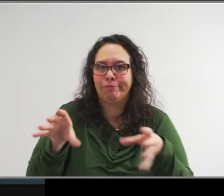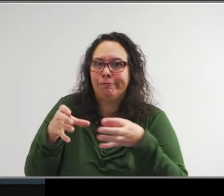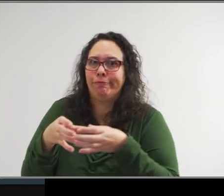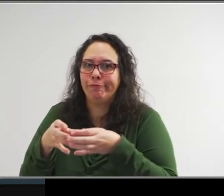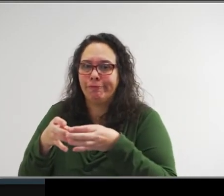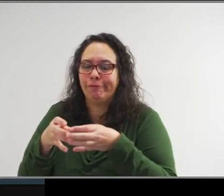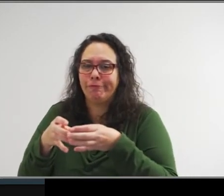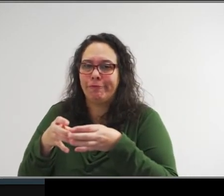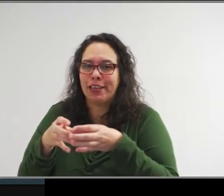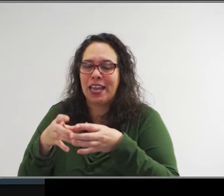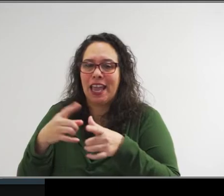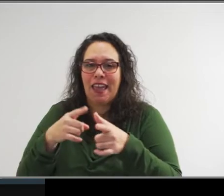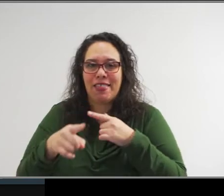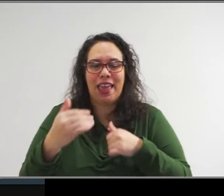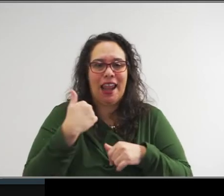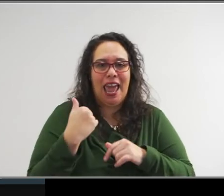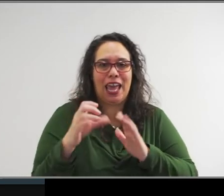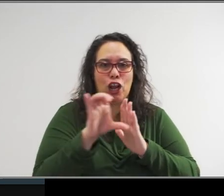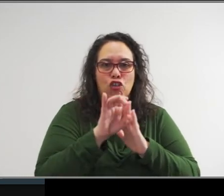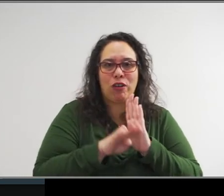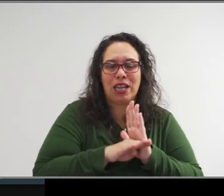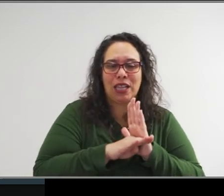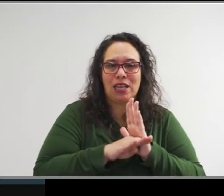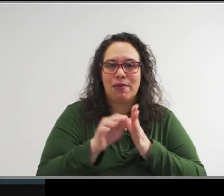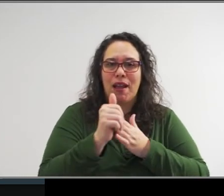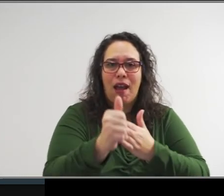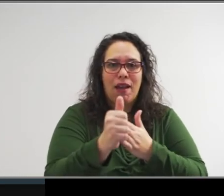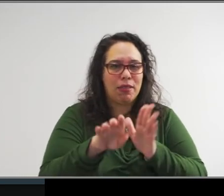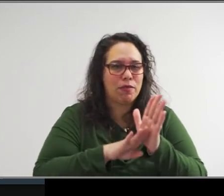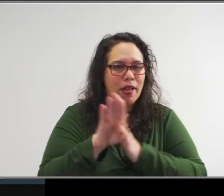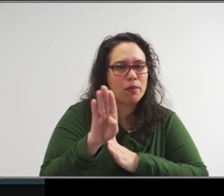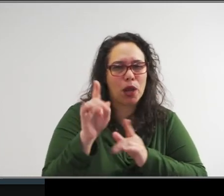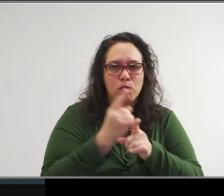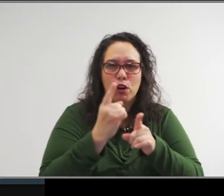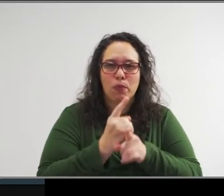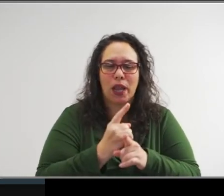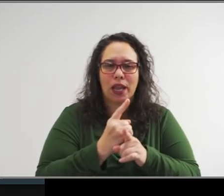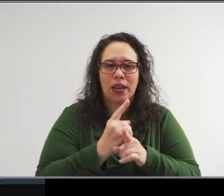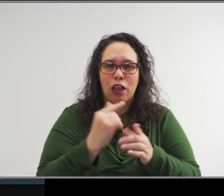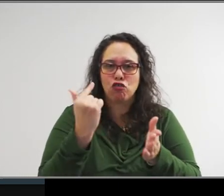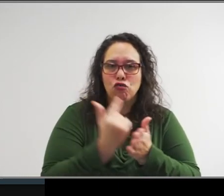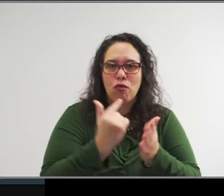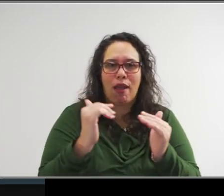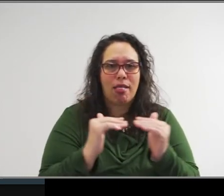with a curriculum guide that was developmentally appropriate and grade level appropriate for teachers